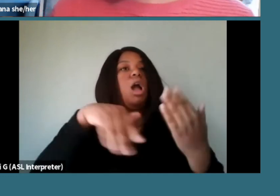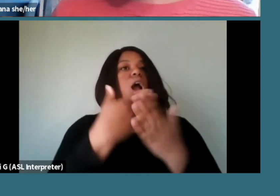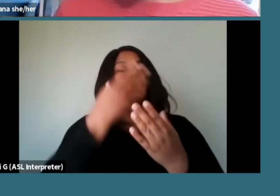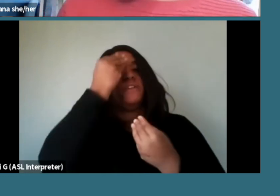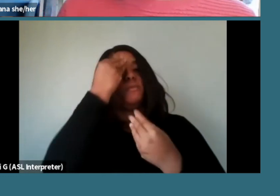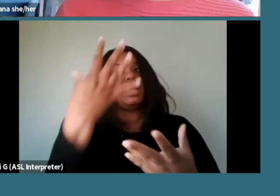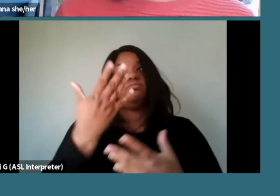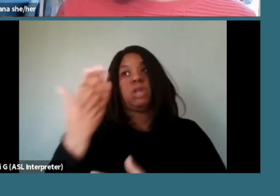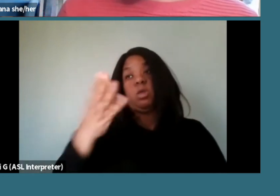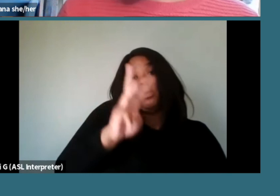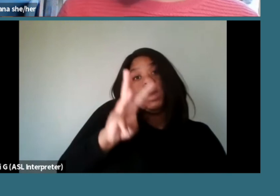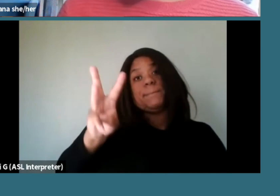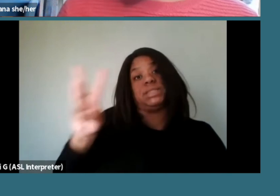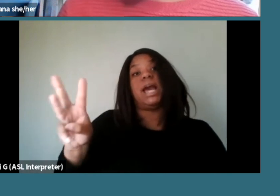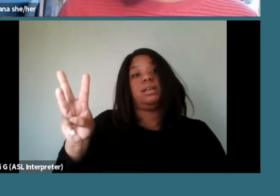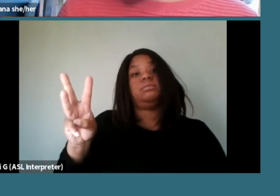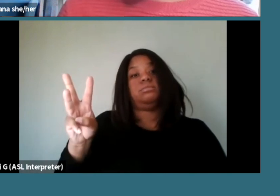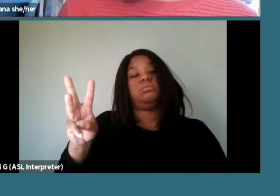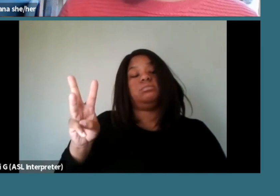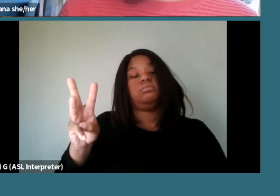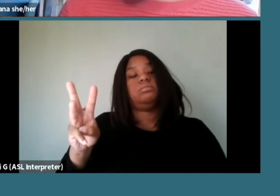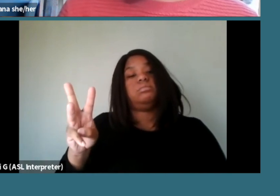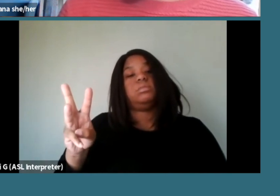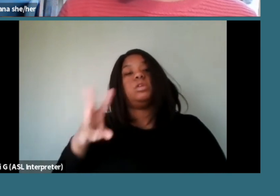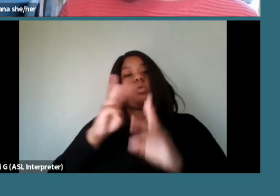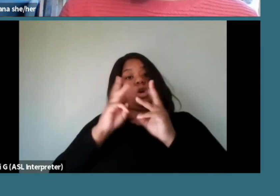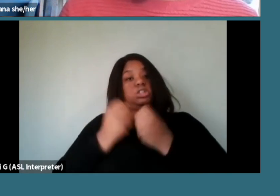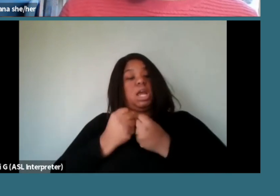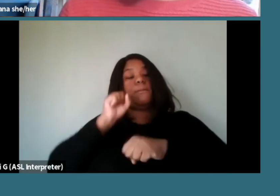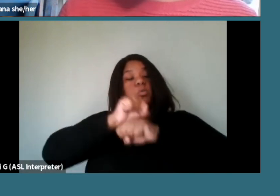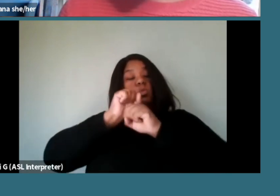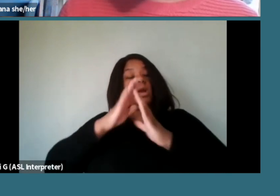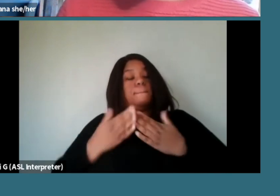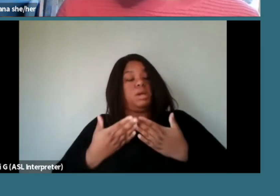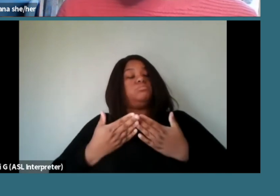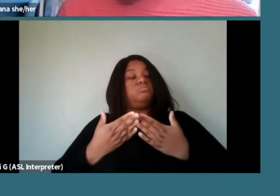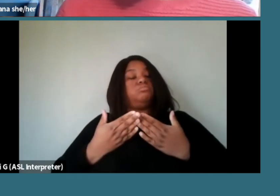Like I said that the workshop workbook is available for free to download